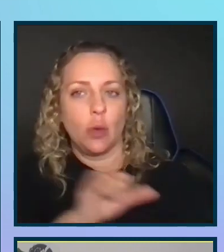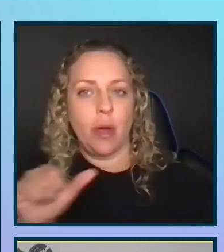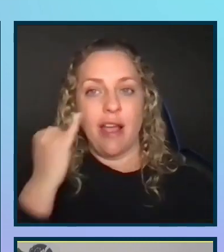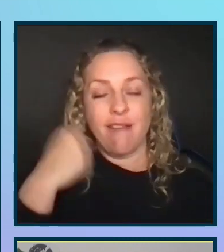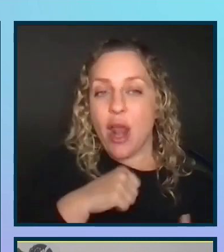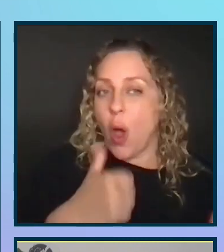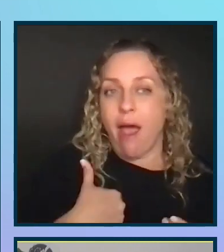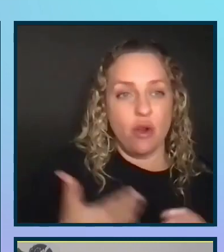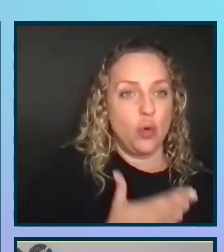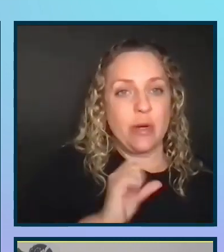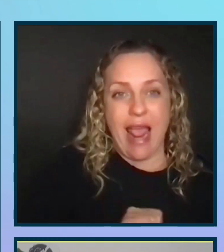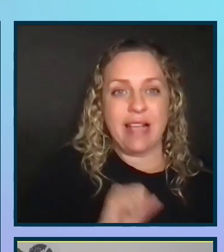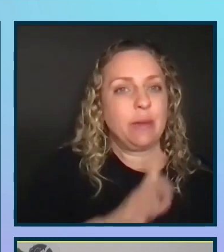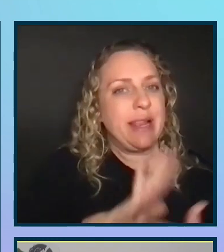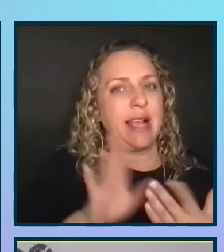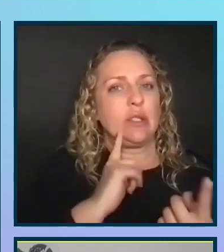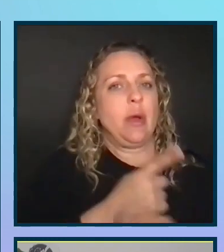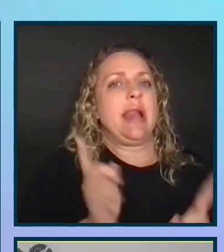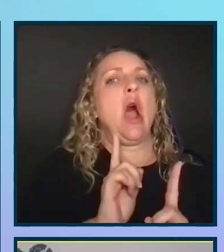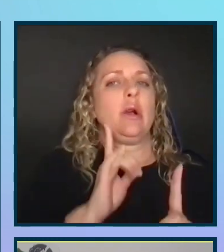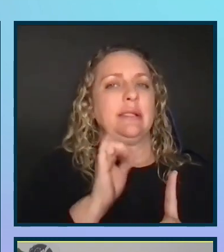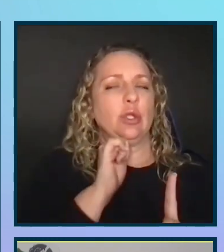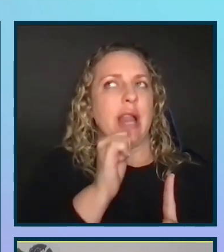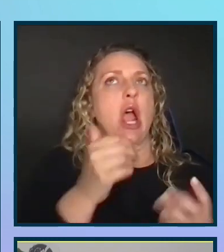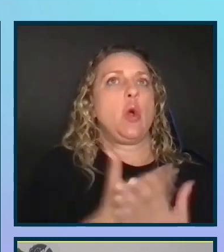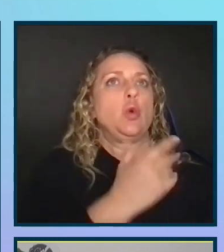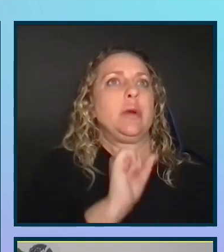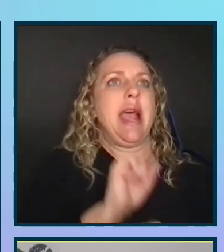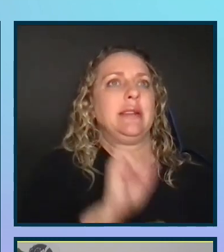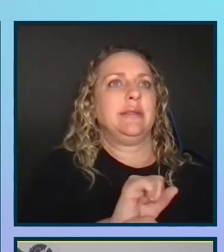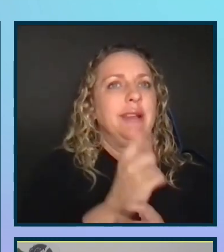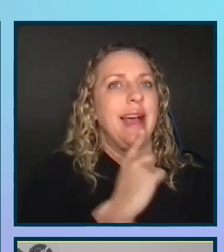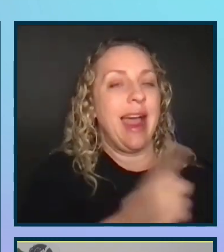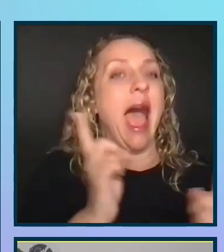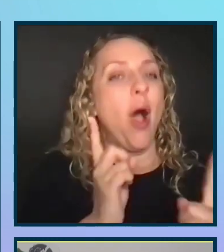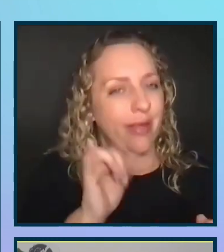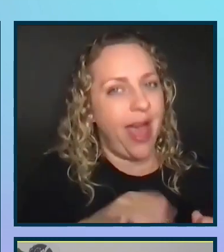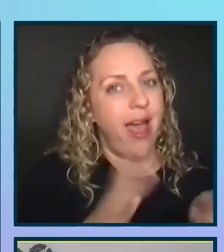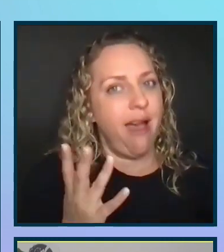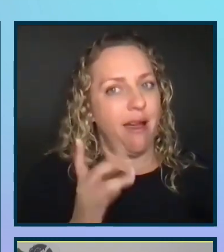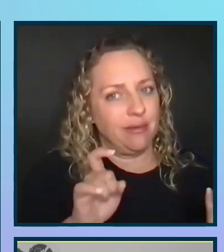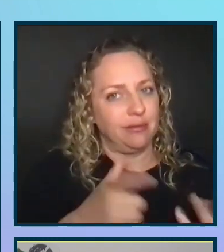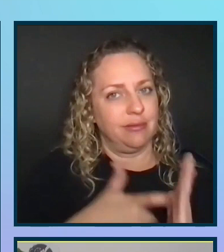it could be nice to actually announce that there is no new task. So no new task in my task, five new task in my task,